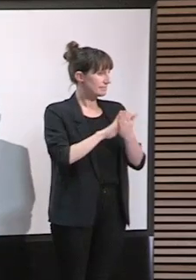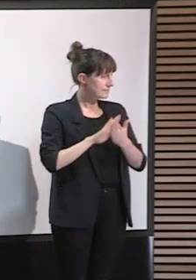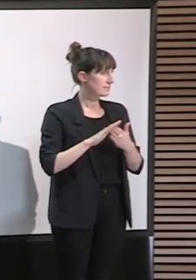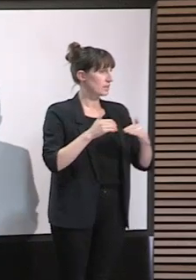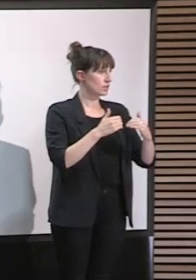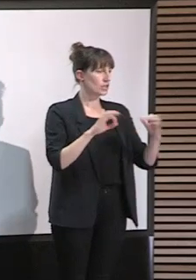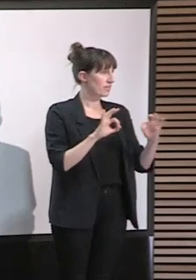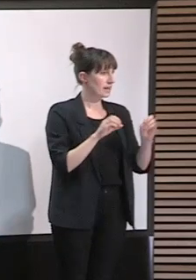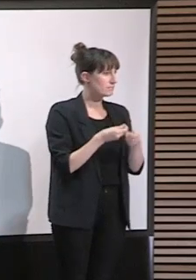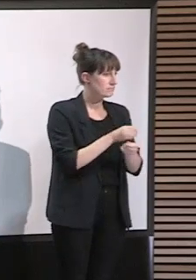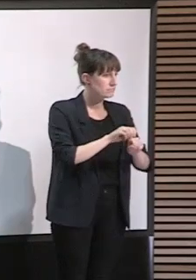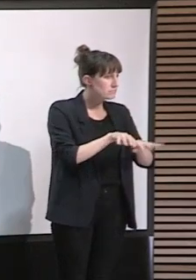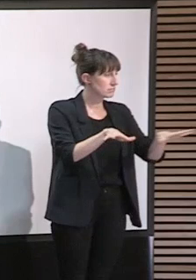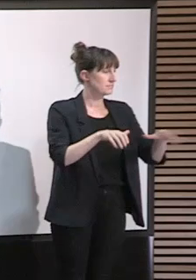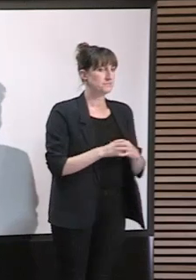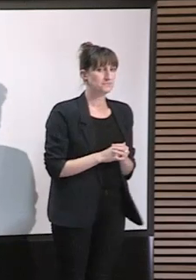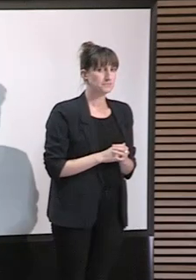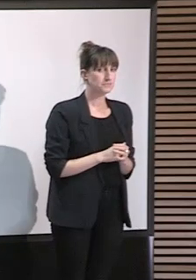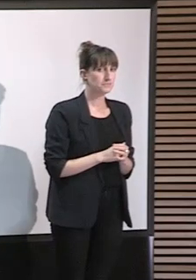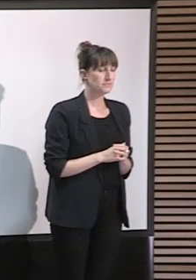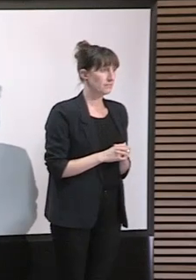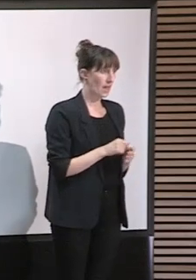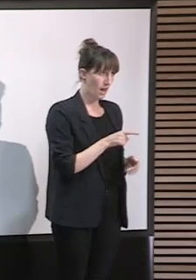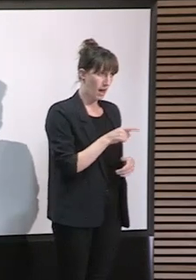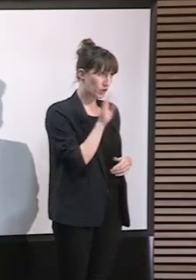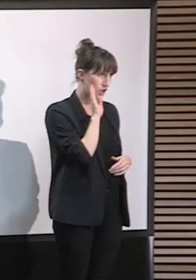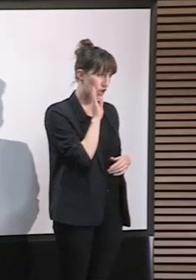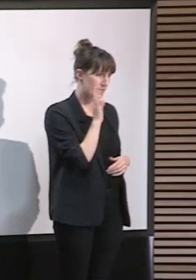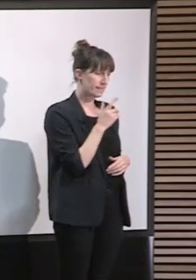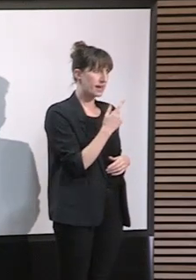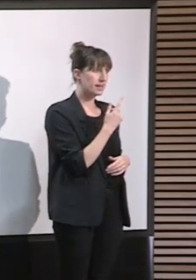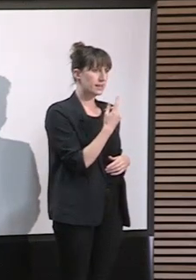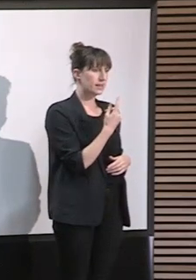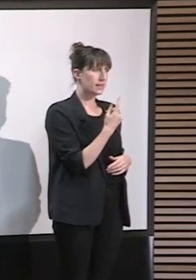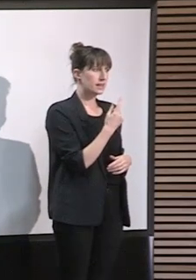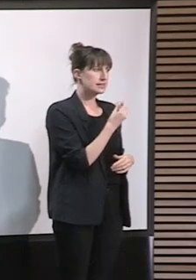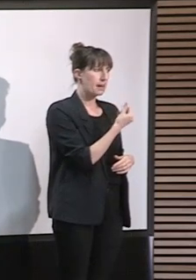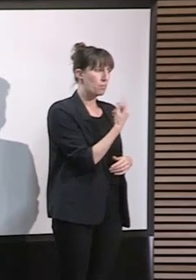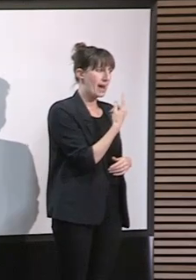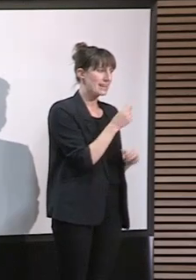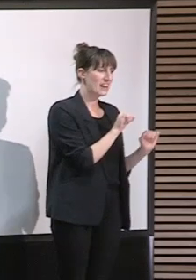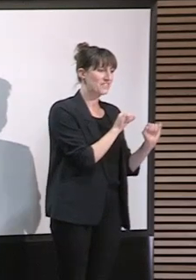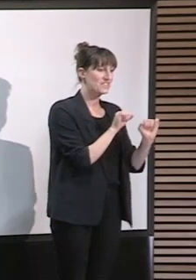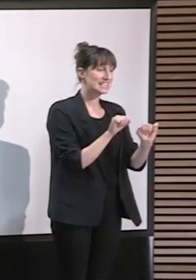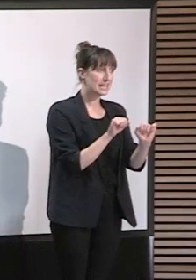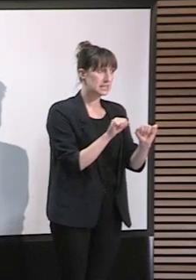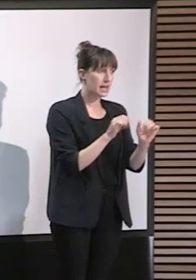... Any evidence of someone from the index family visiting